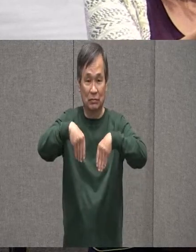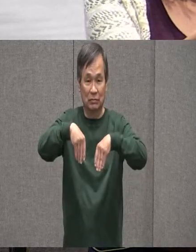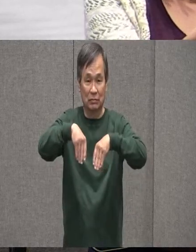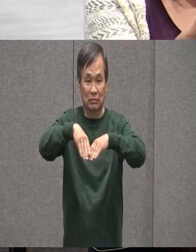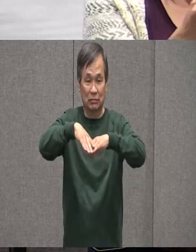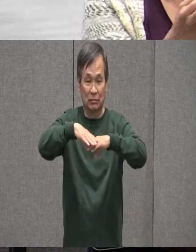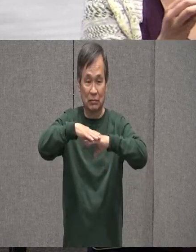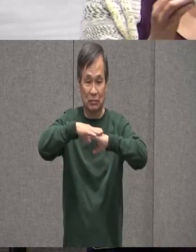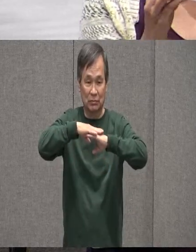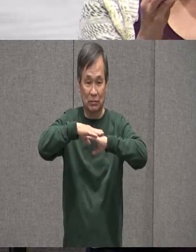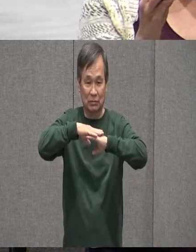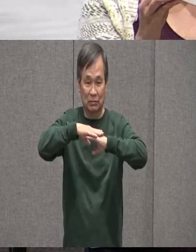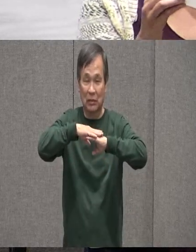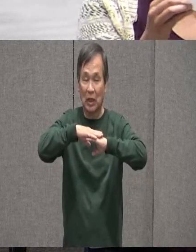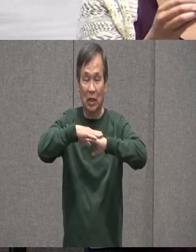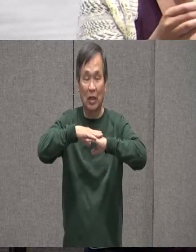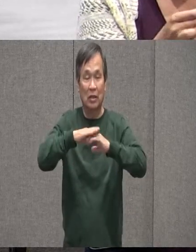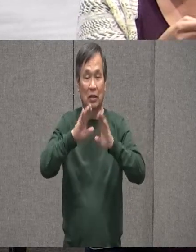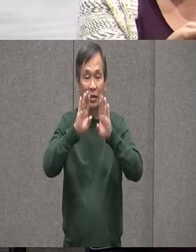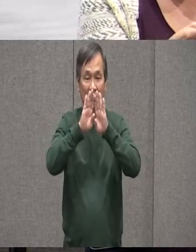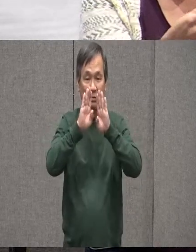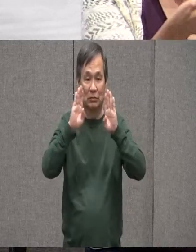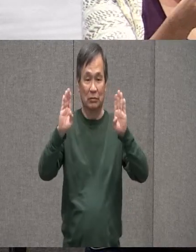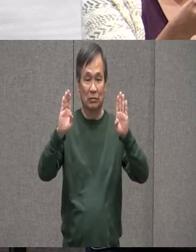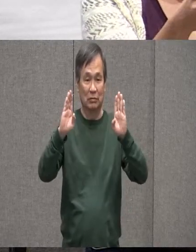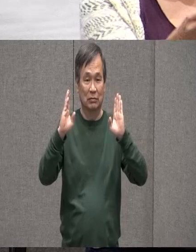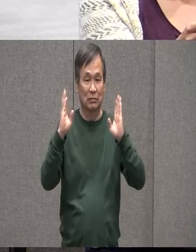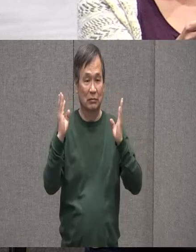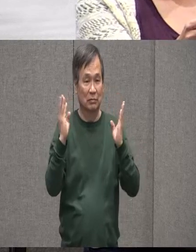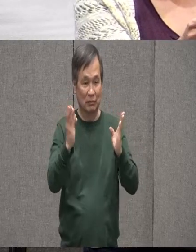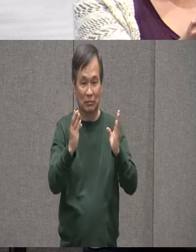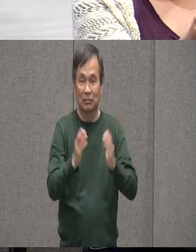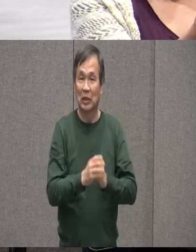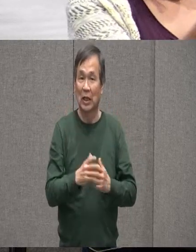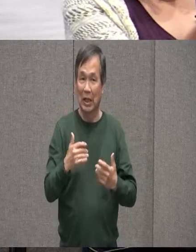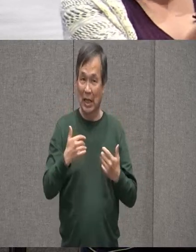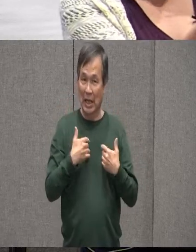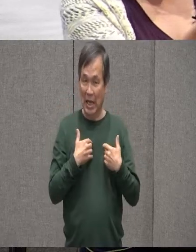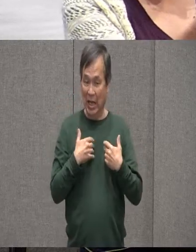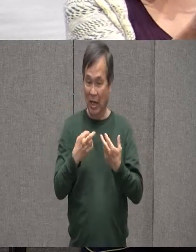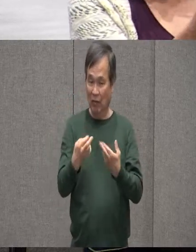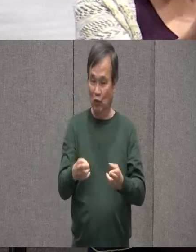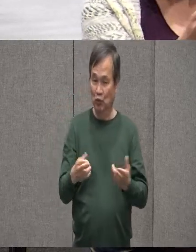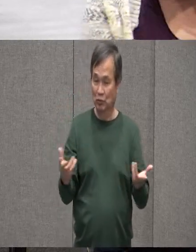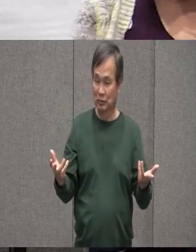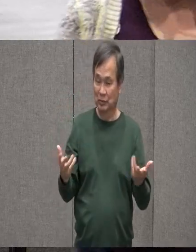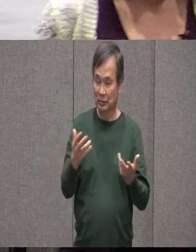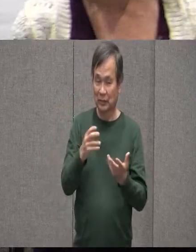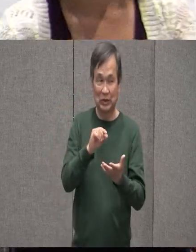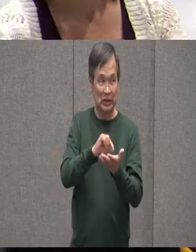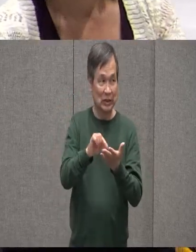Cool. - All I would need to add is some glue right there and I have my little shape. Thank you, Ms Rudd. Sure.